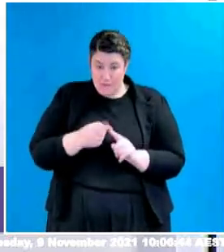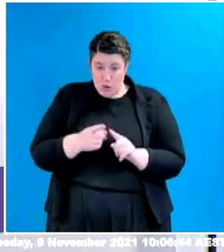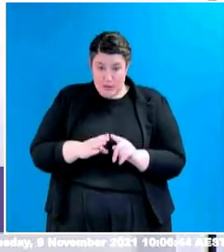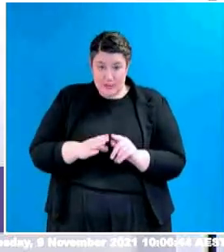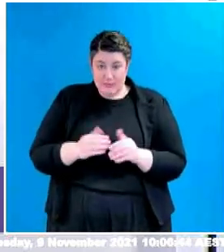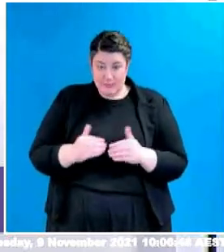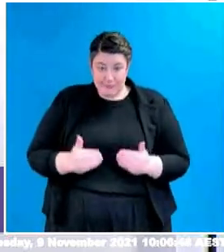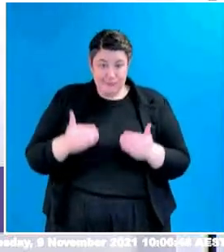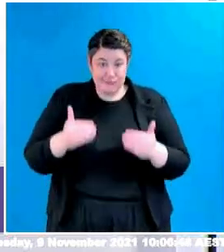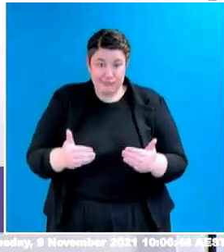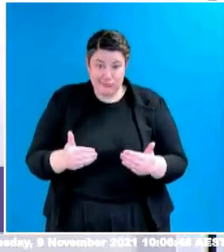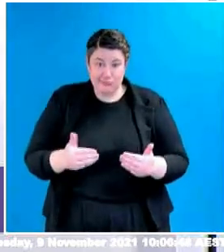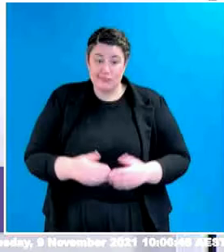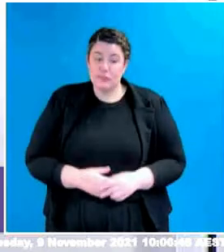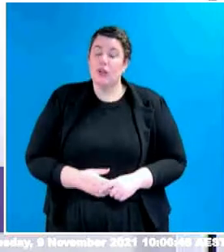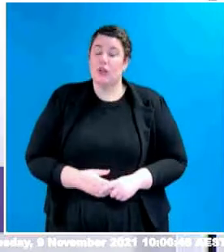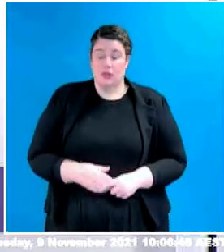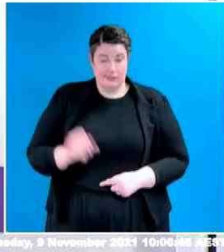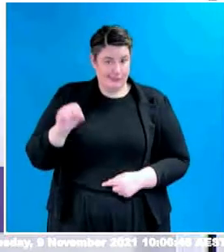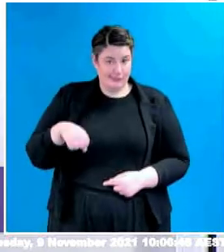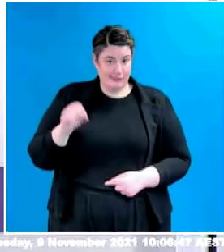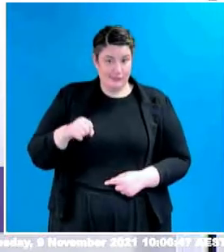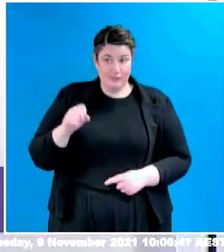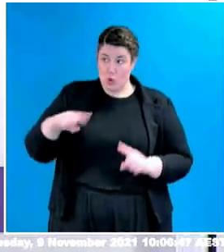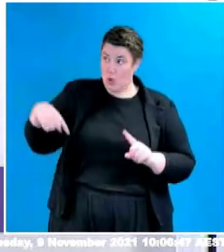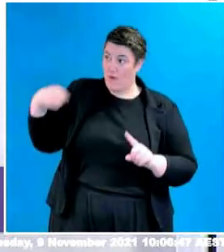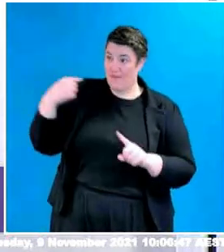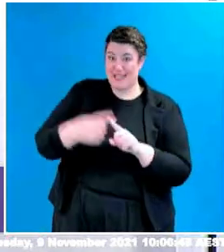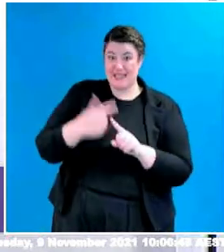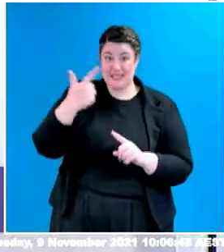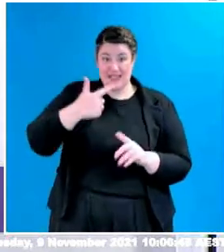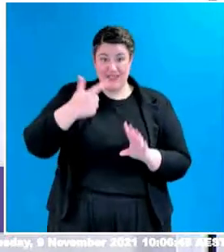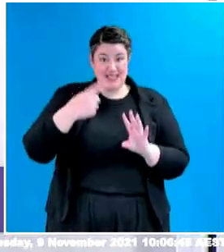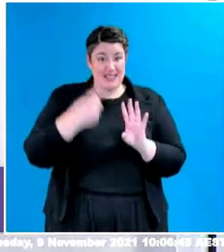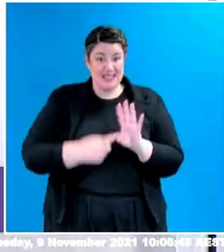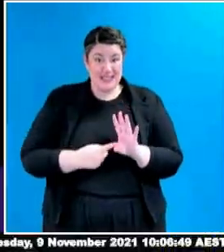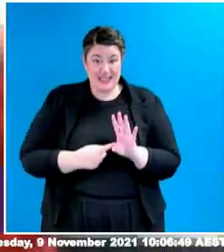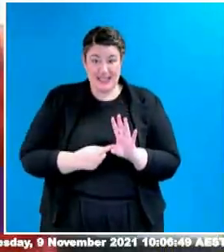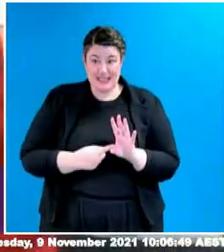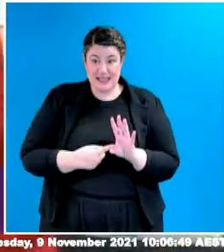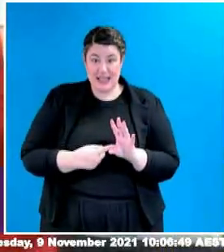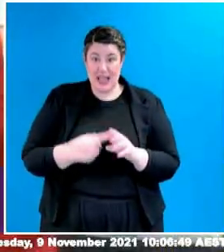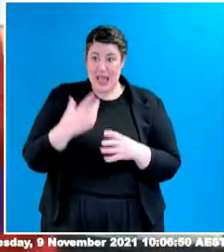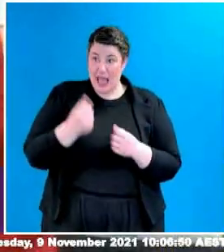It's an absolute filter. In over 17 years of the Human Rights Act, there have not been incompatible